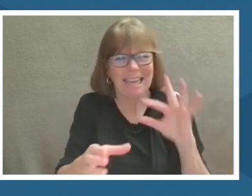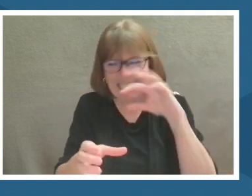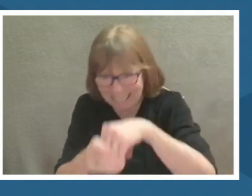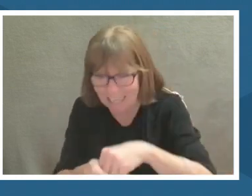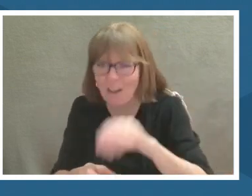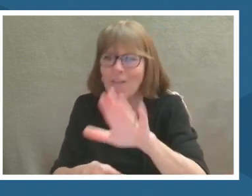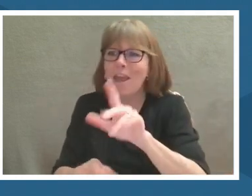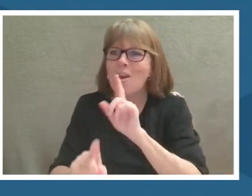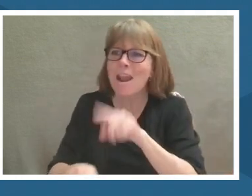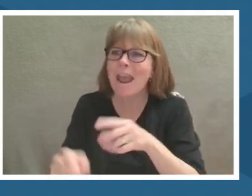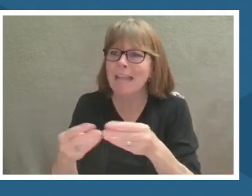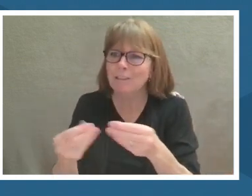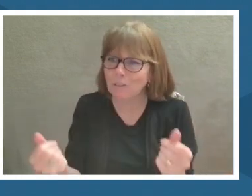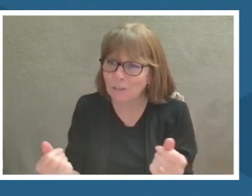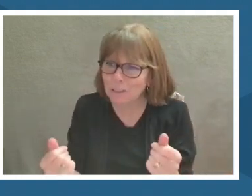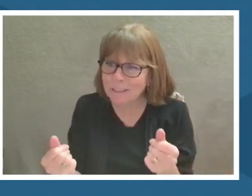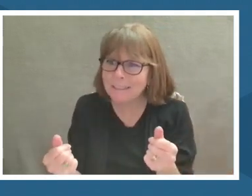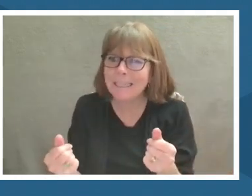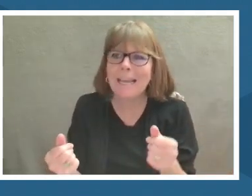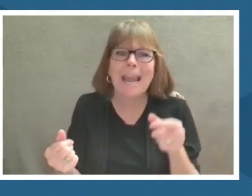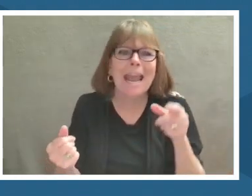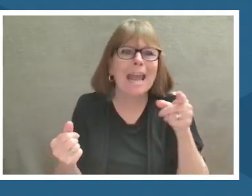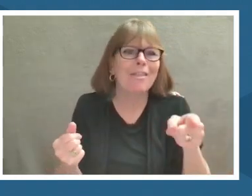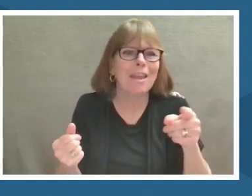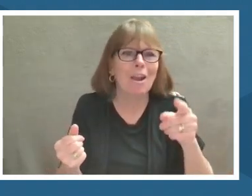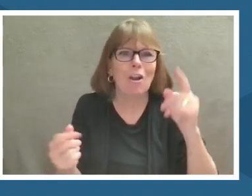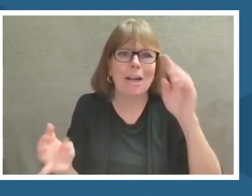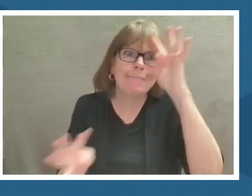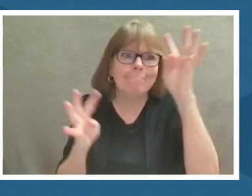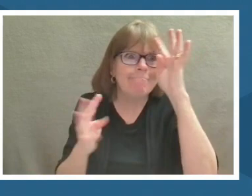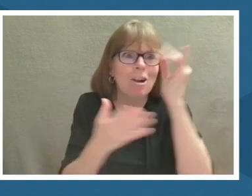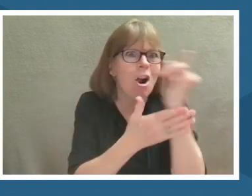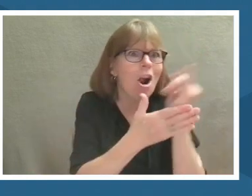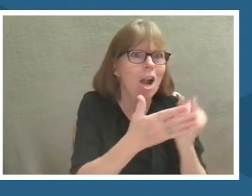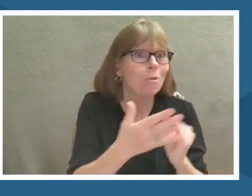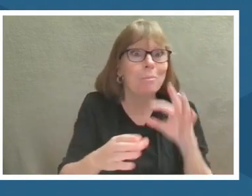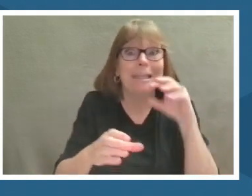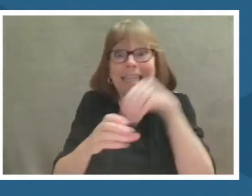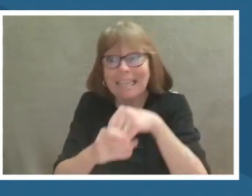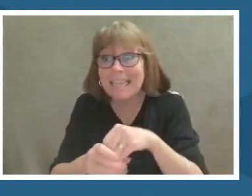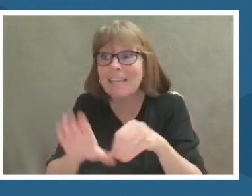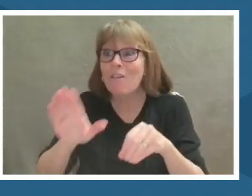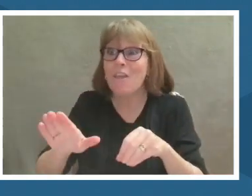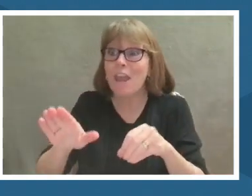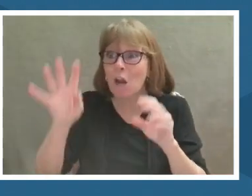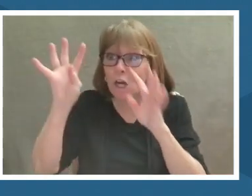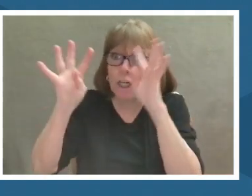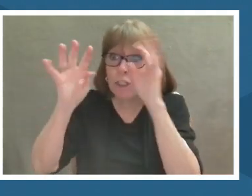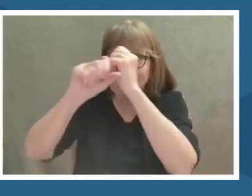innovation mindset um and i just i'm asked i'm seeing a lot of questions